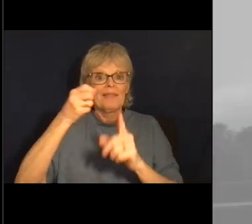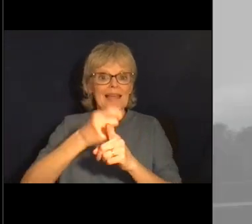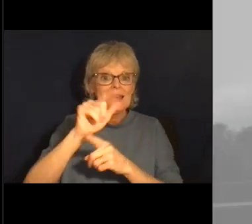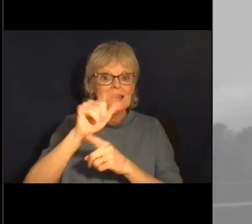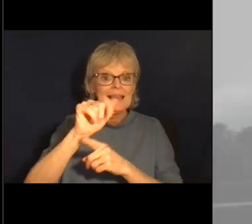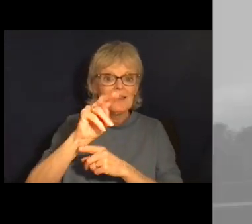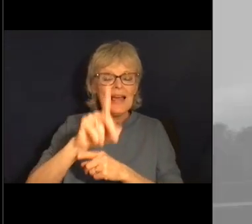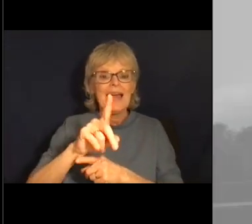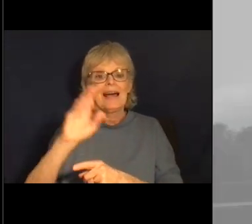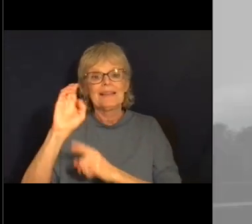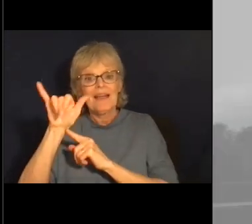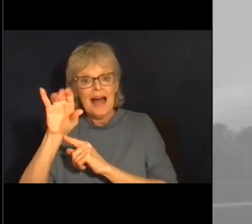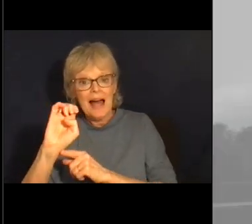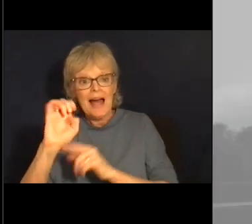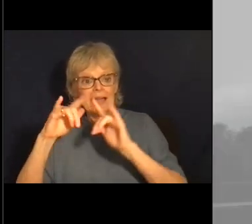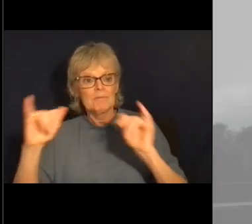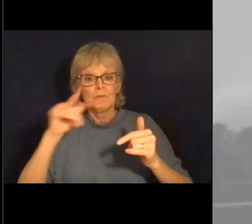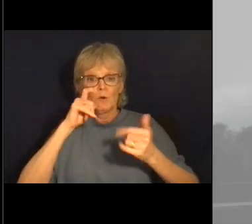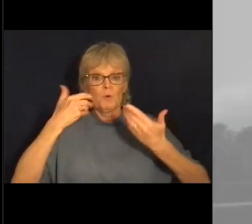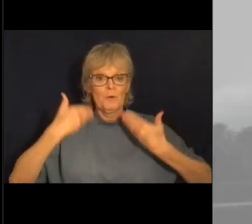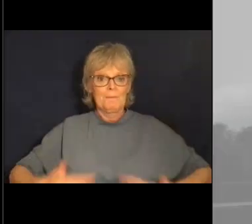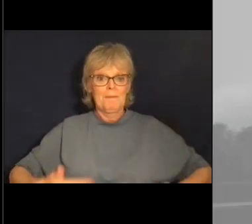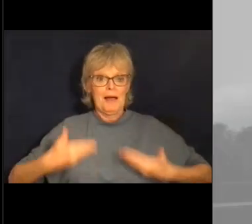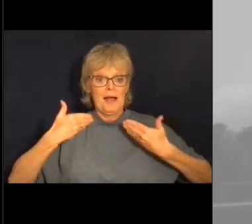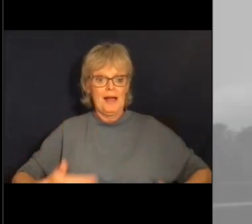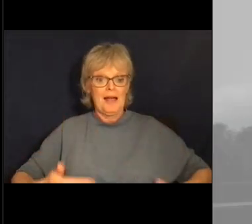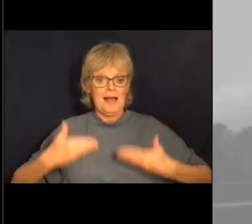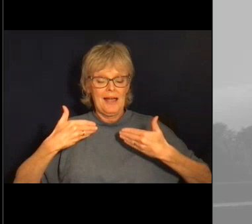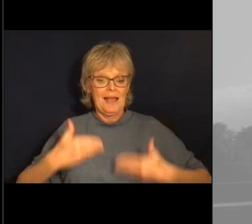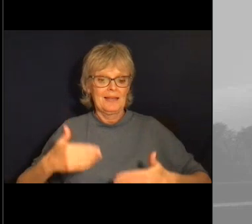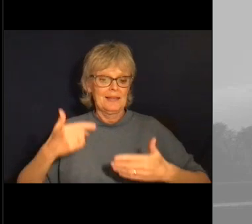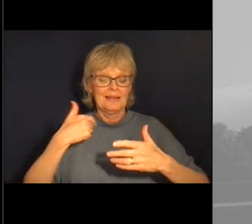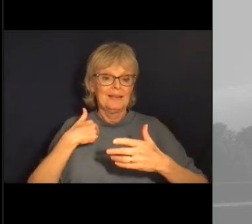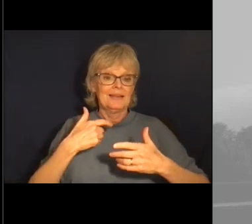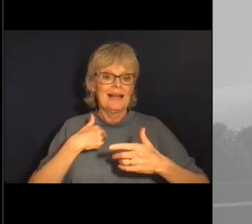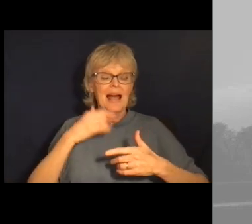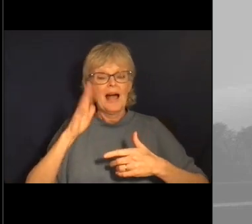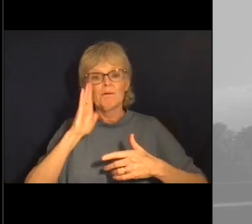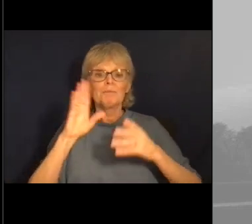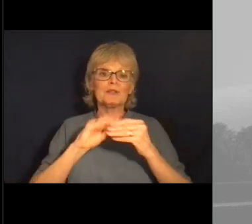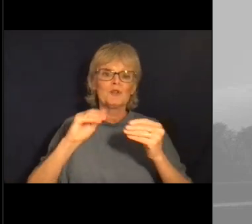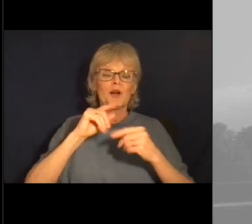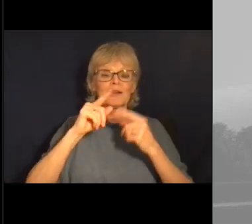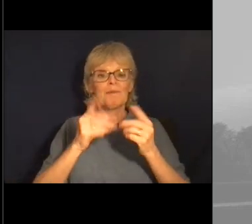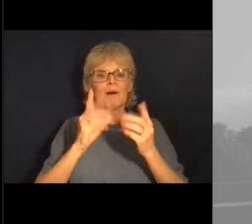Now, who am I? You know, I'm just this random guy in the computer screen that's going to be talking to you about weather observations today.